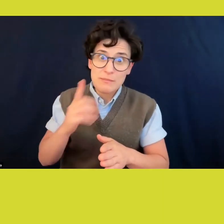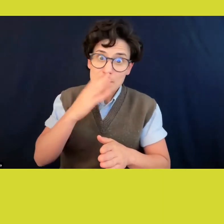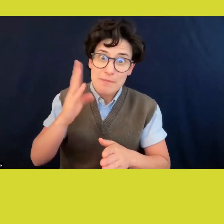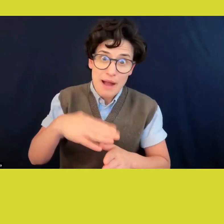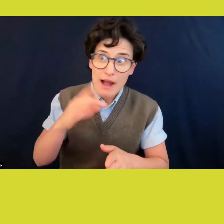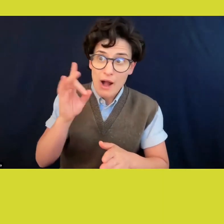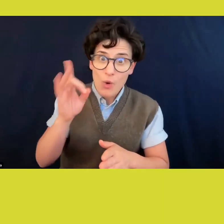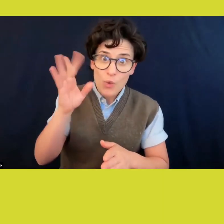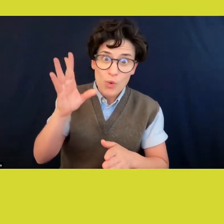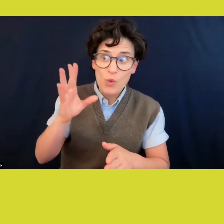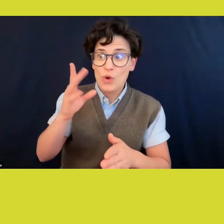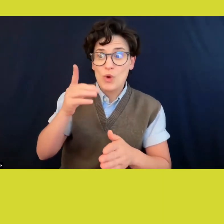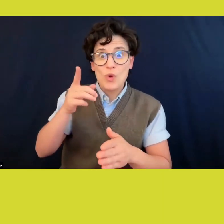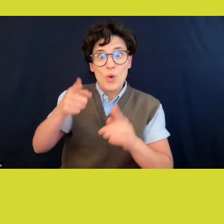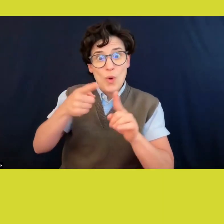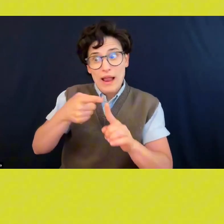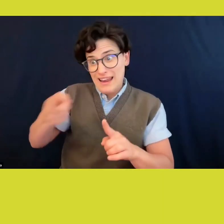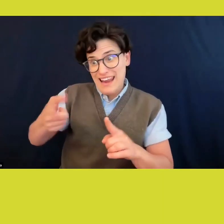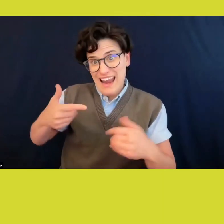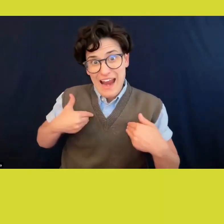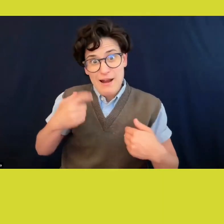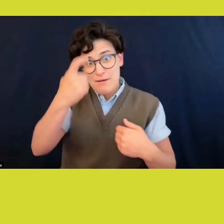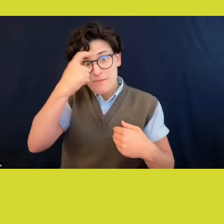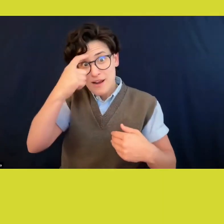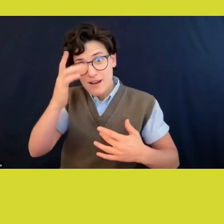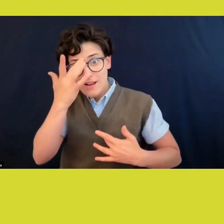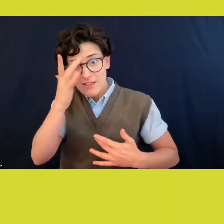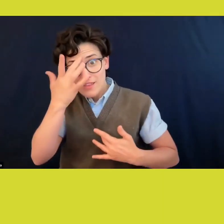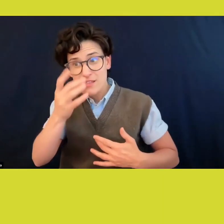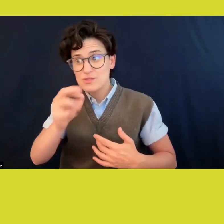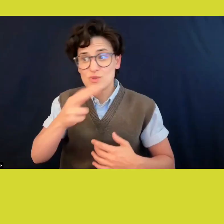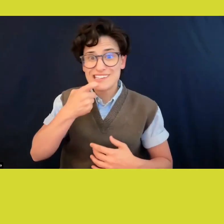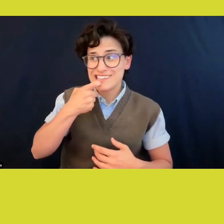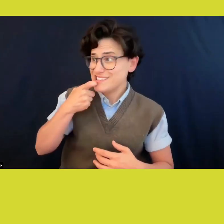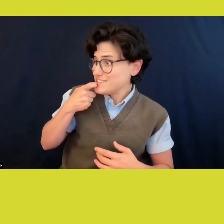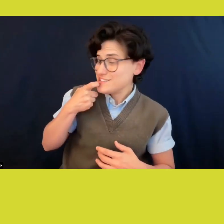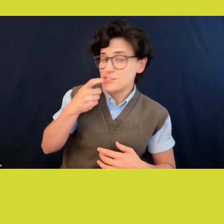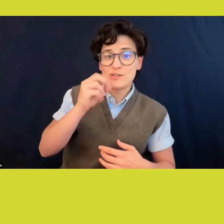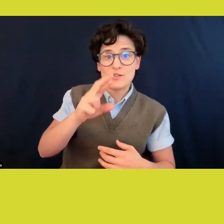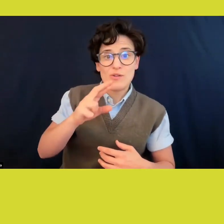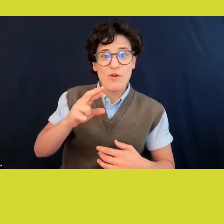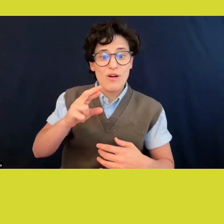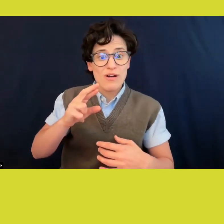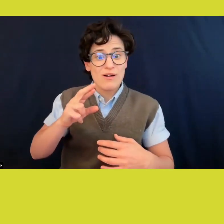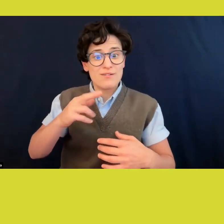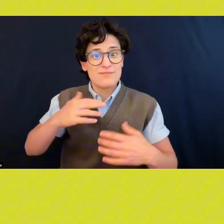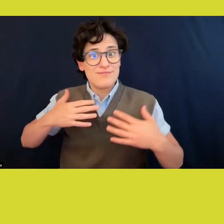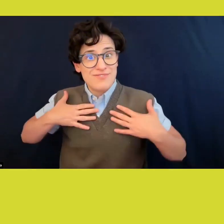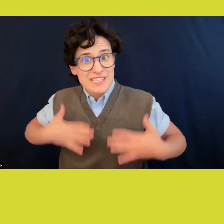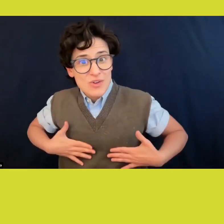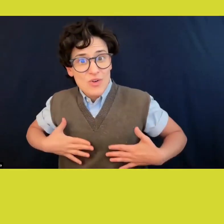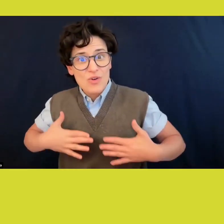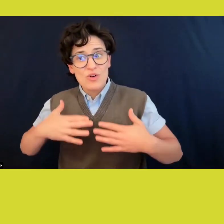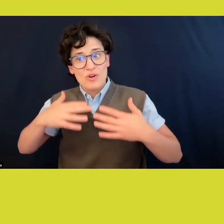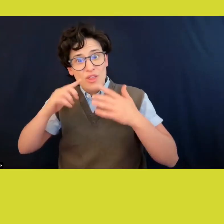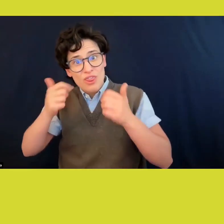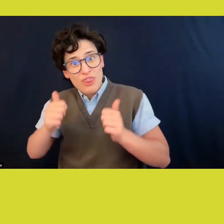mental illness or addiction or health problems generally not doing well, the visible homeless, the most